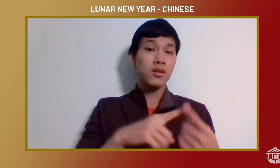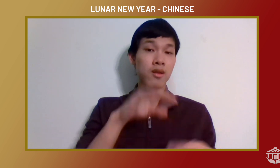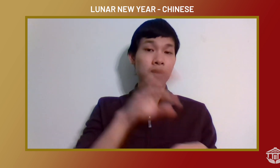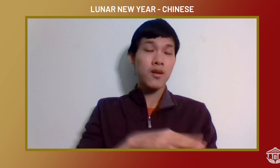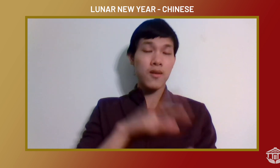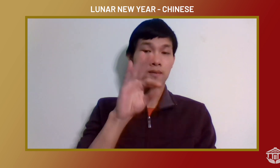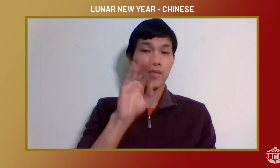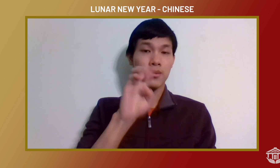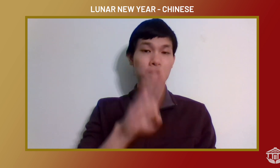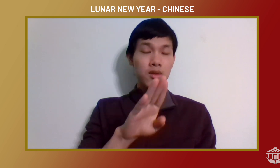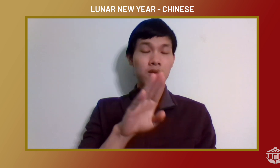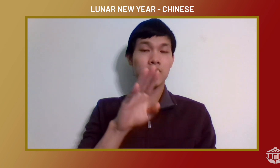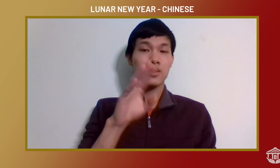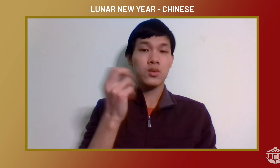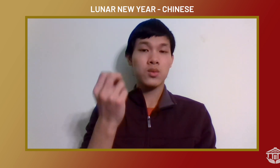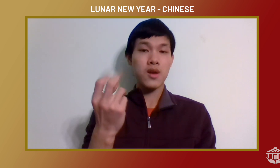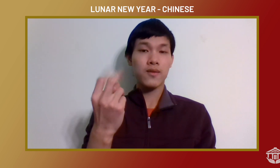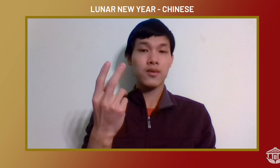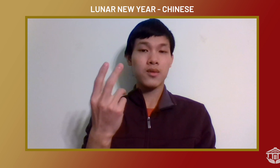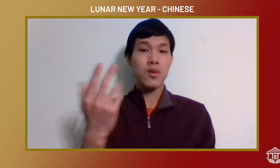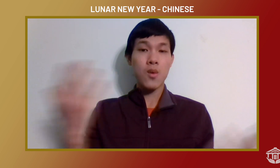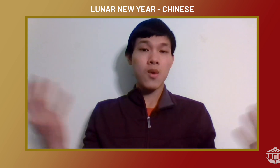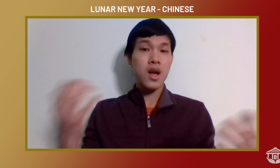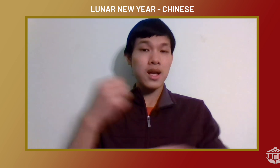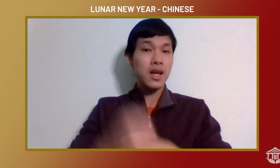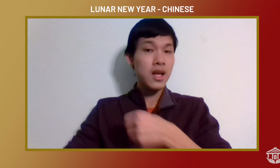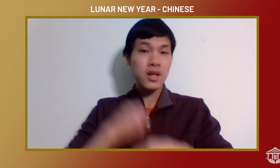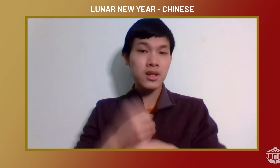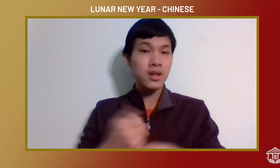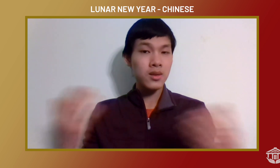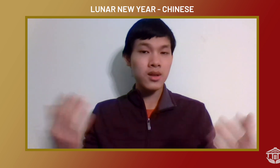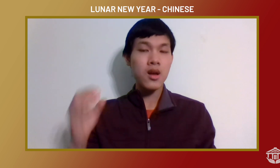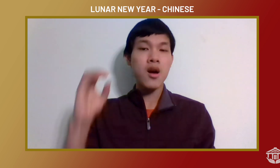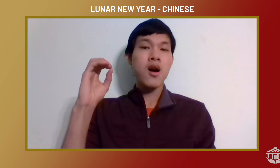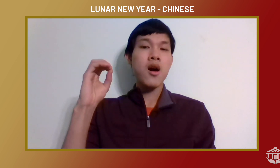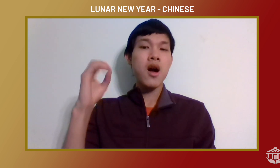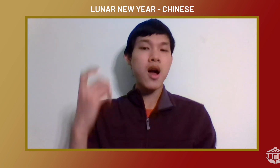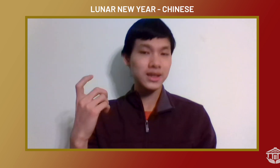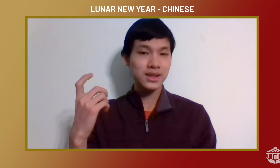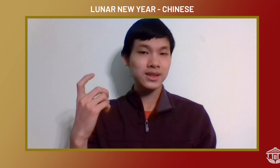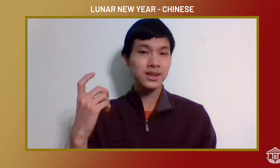This year, for example, it is February 12th and 2021 is the year of the Ox.